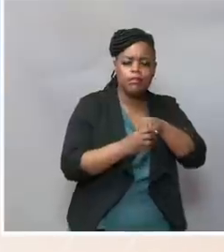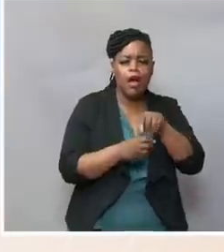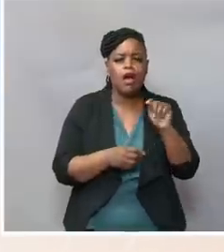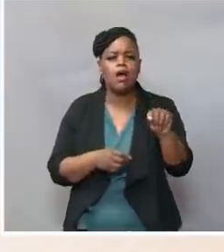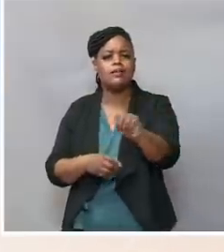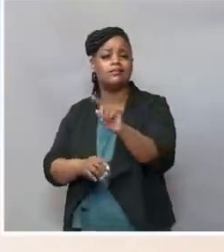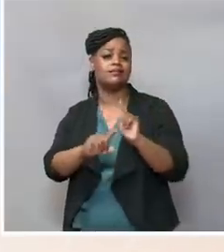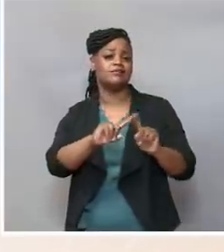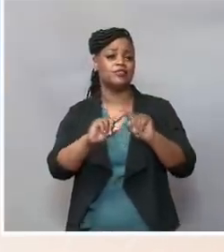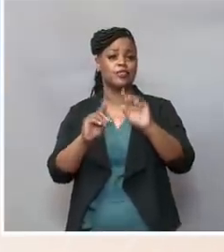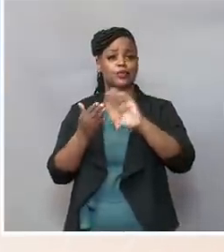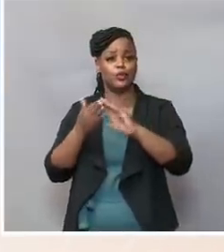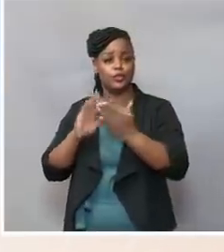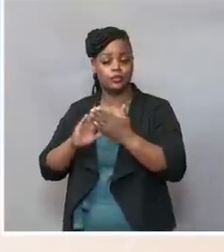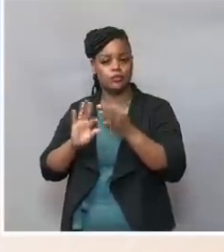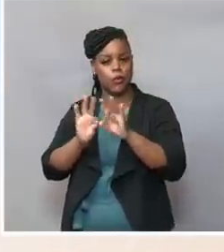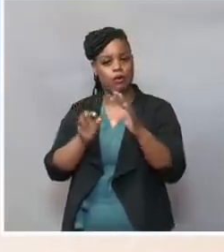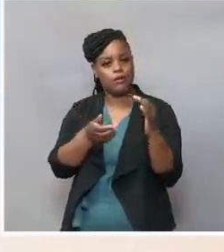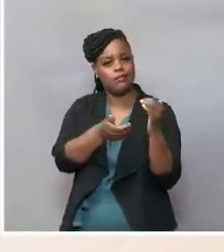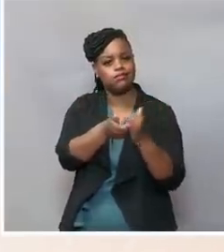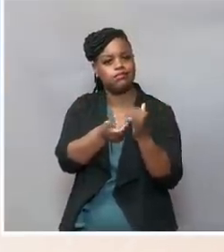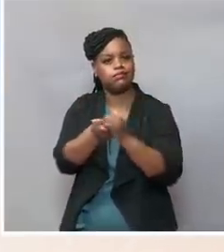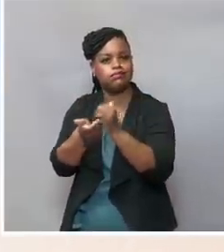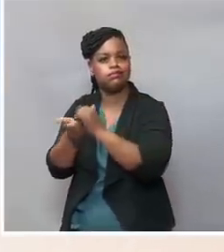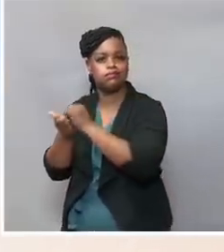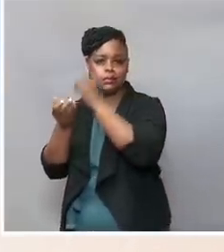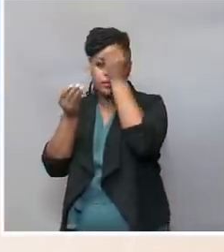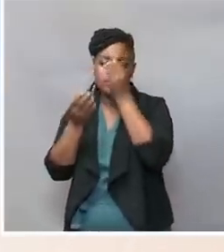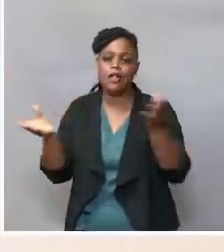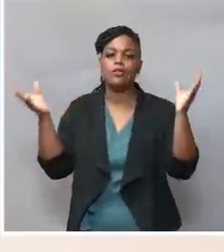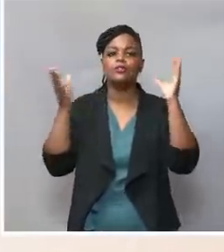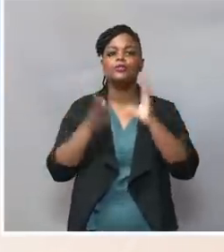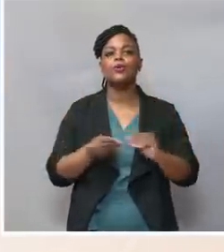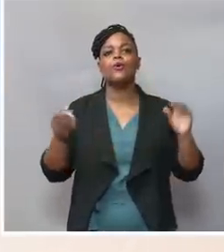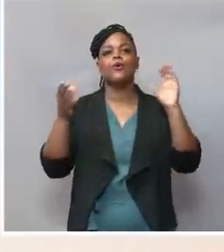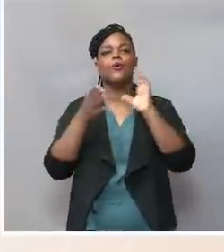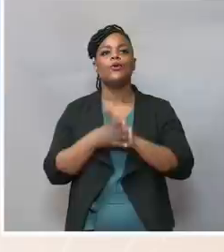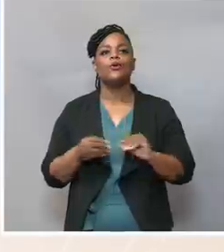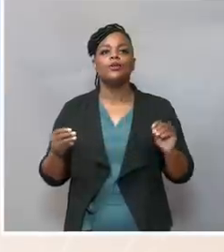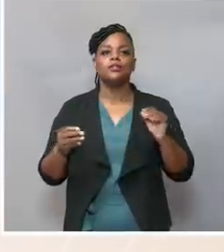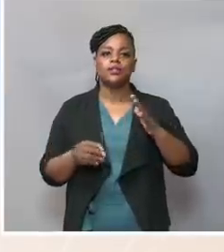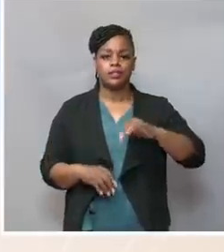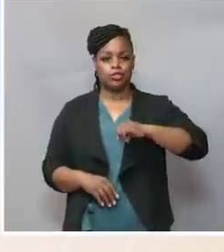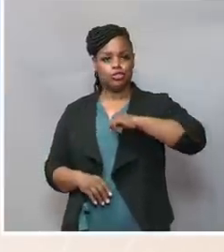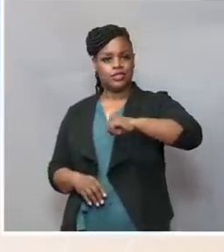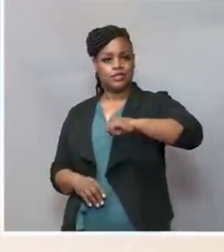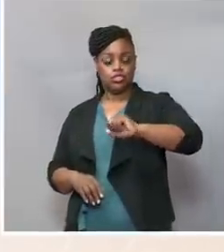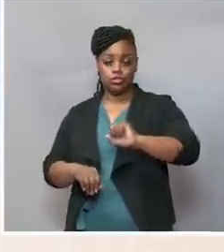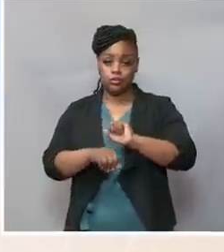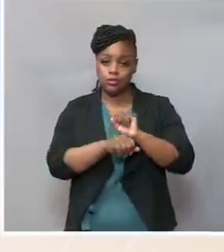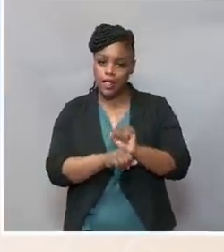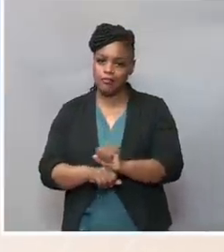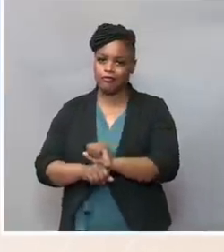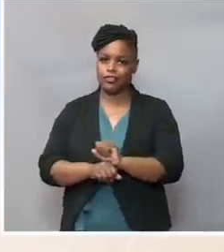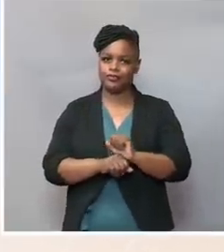in telling the stories of the history of resistance to slavery by freedom seekers and their allies.